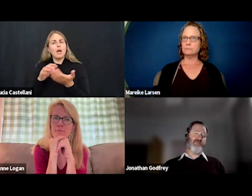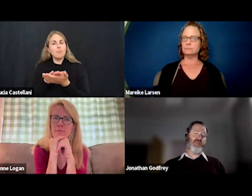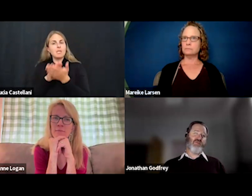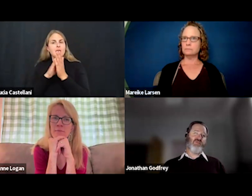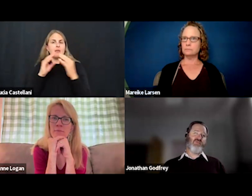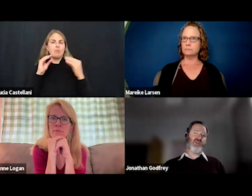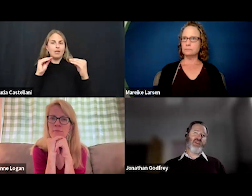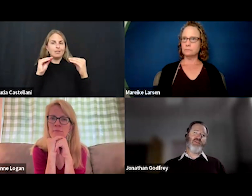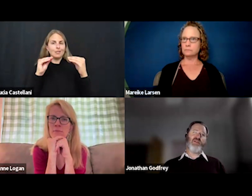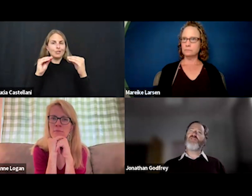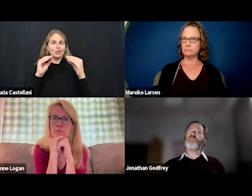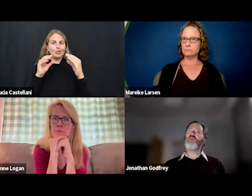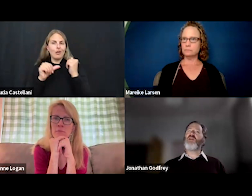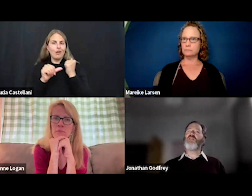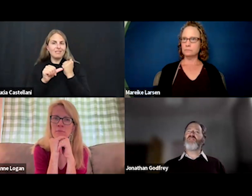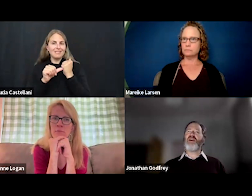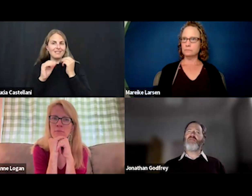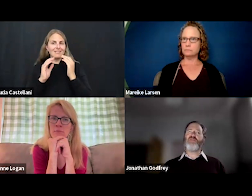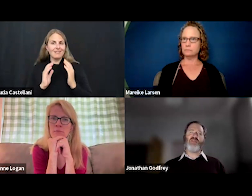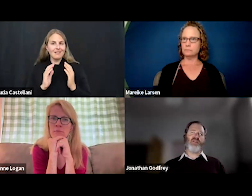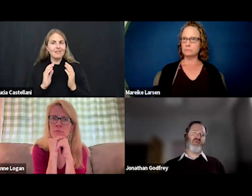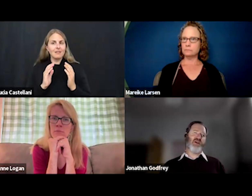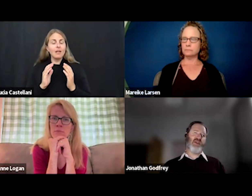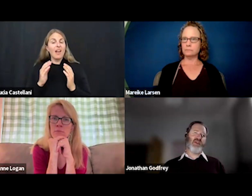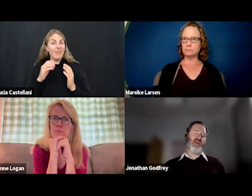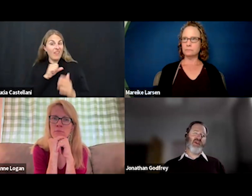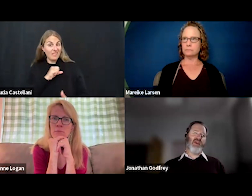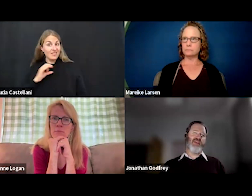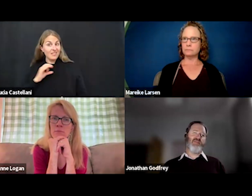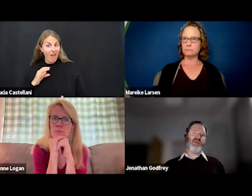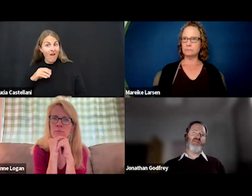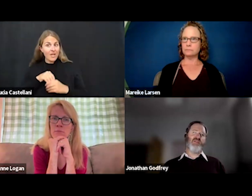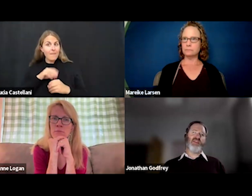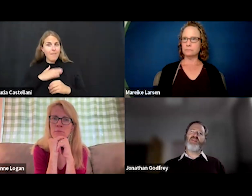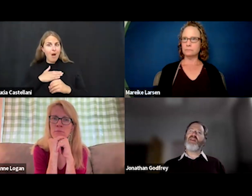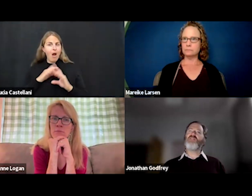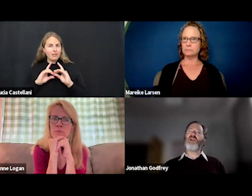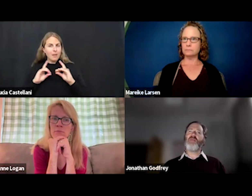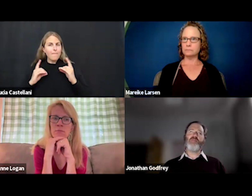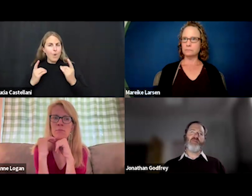It was recognized by the staff in my academic unit at that time